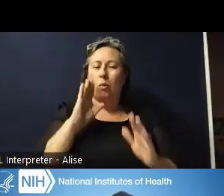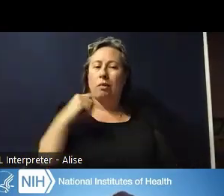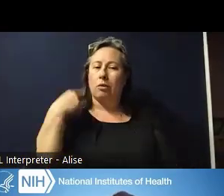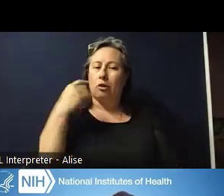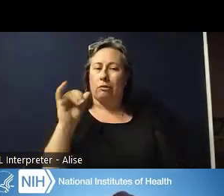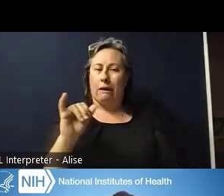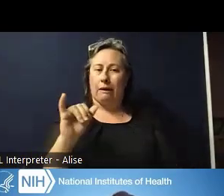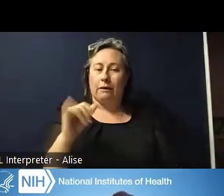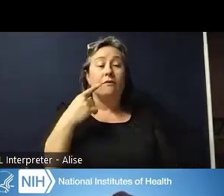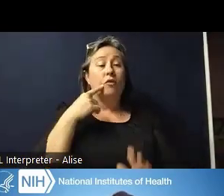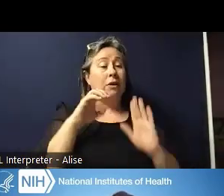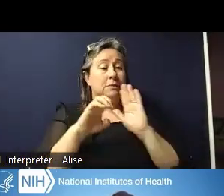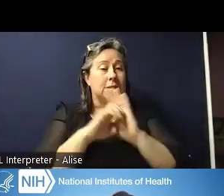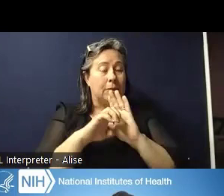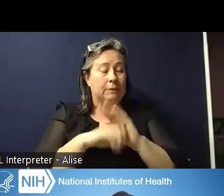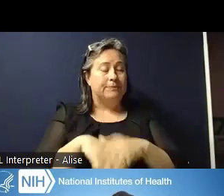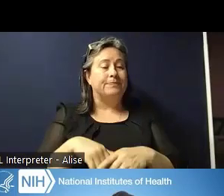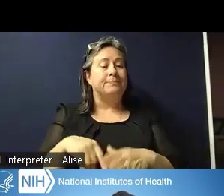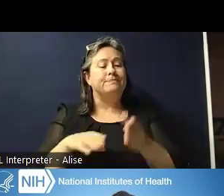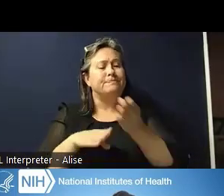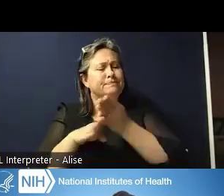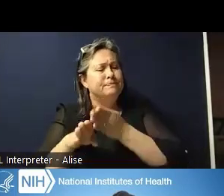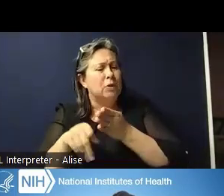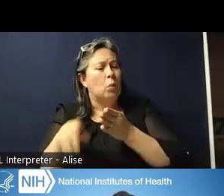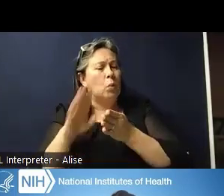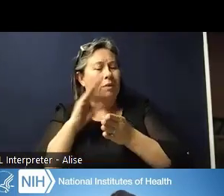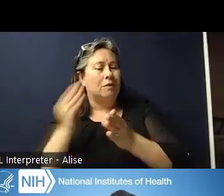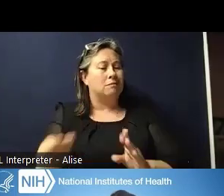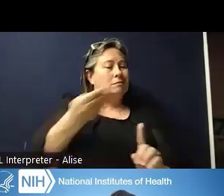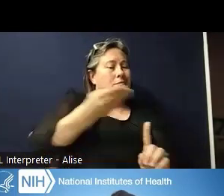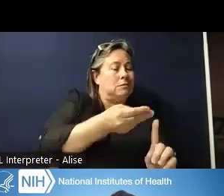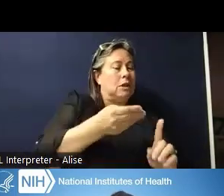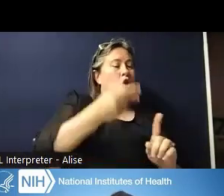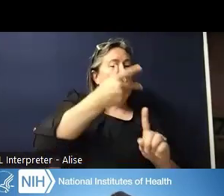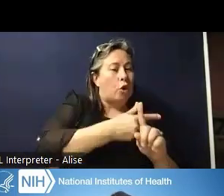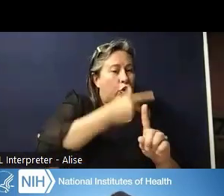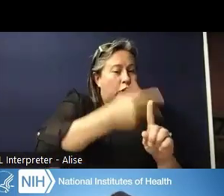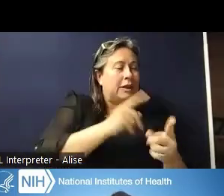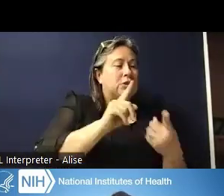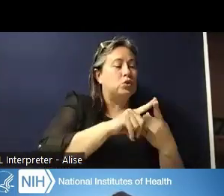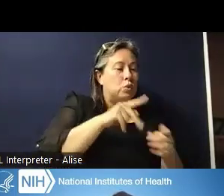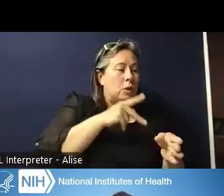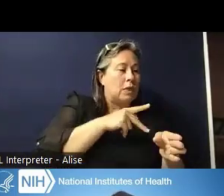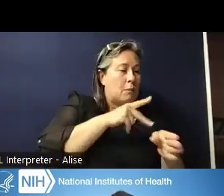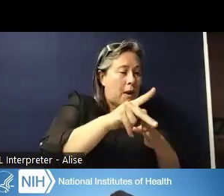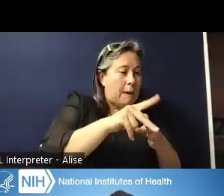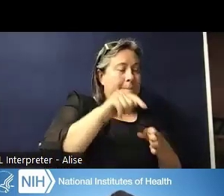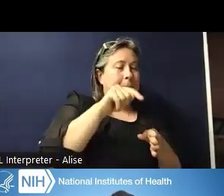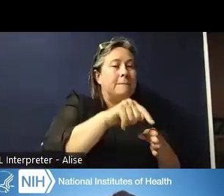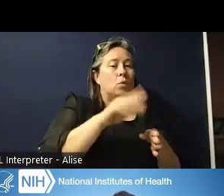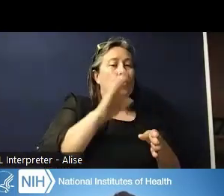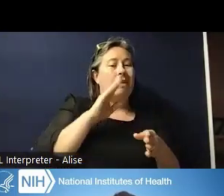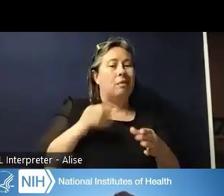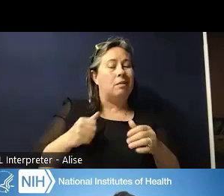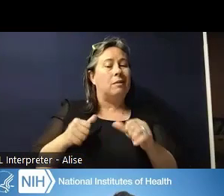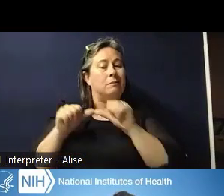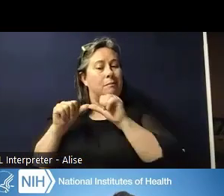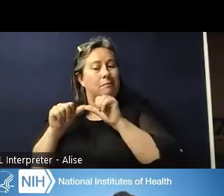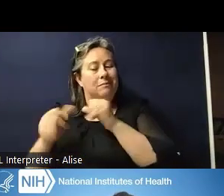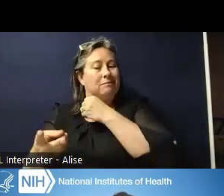So, for example, the subrecipient will submit their reports quarterly to the prime recipient. They'll maintain their supporting documentation,